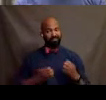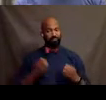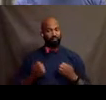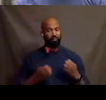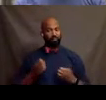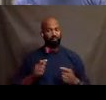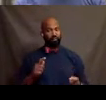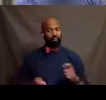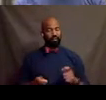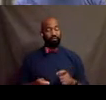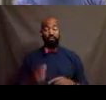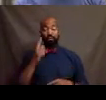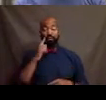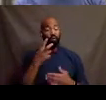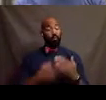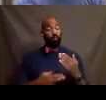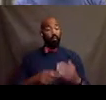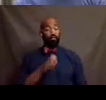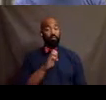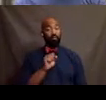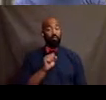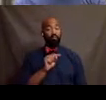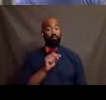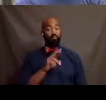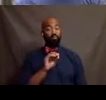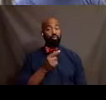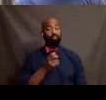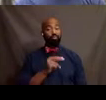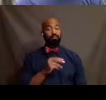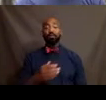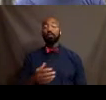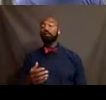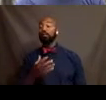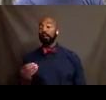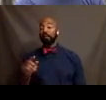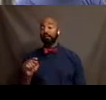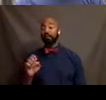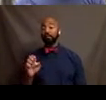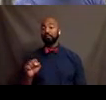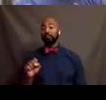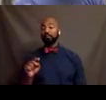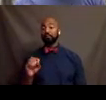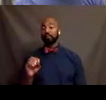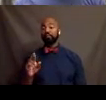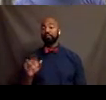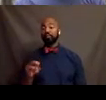and it goes along with estrogen for sure. And so those can be very affirming as well, and people have told me in the past